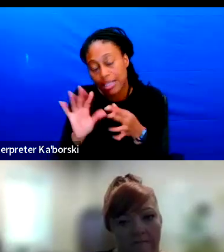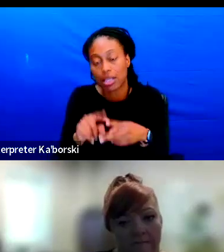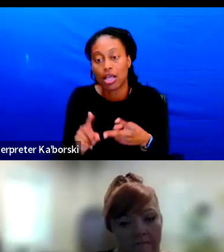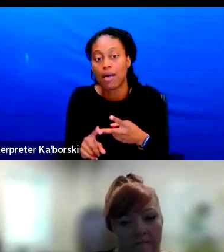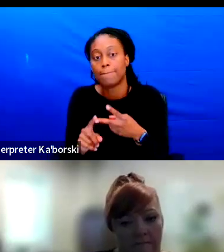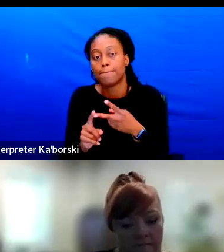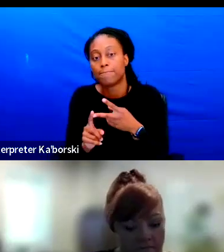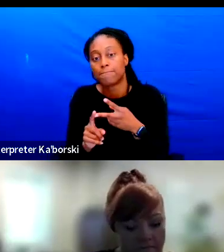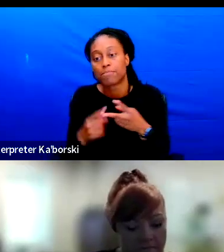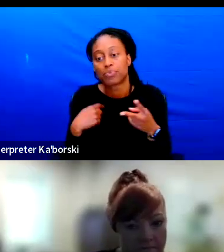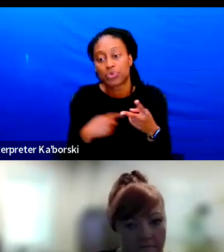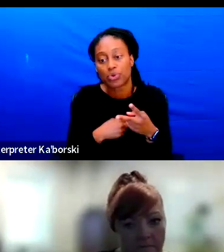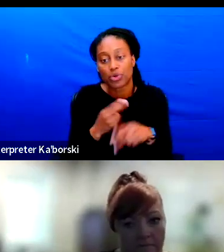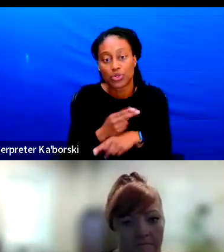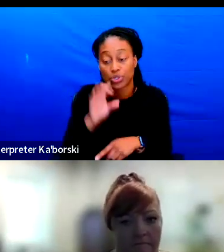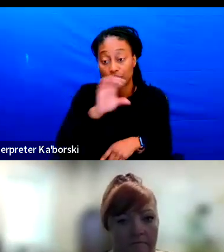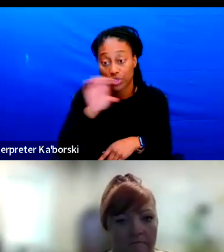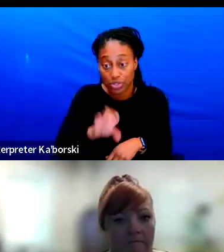Jenise Brassell: we we use zoom we use